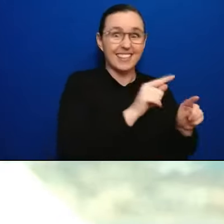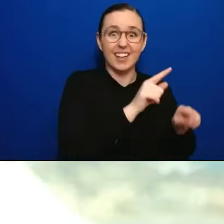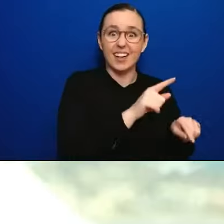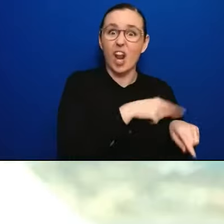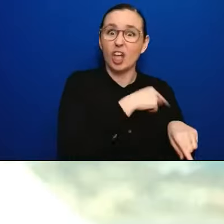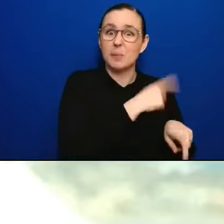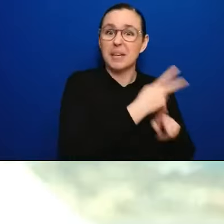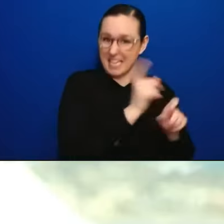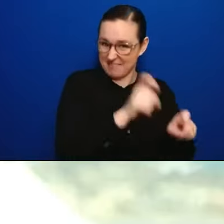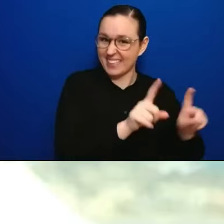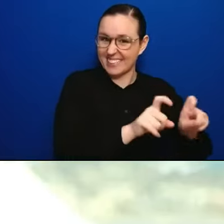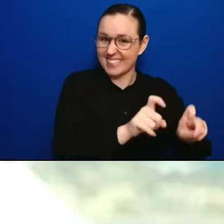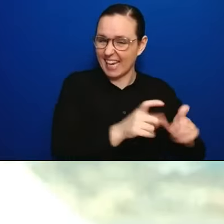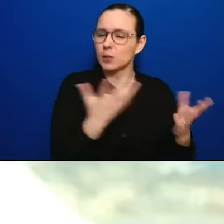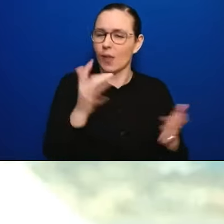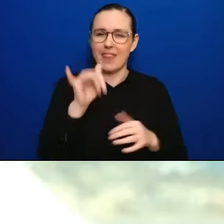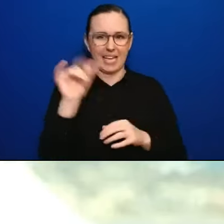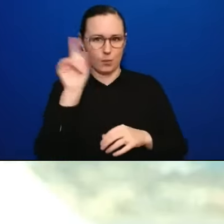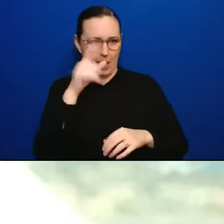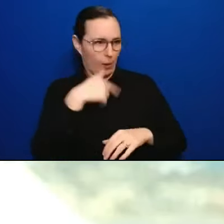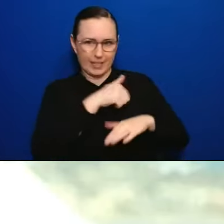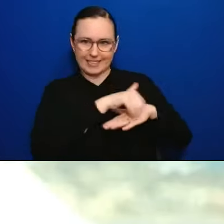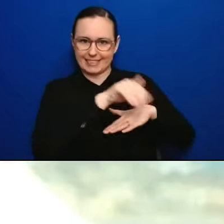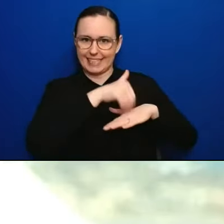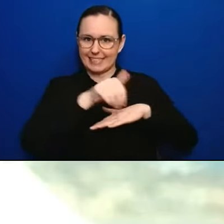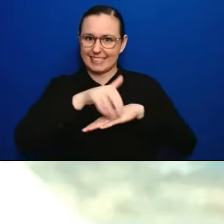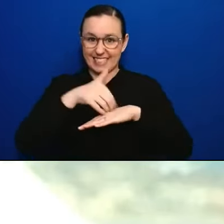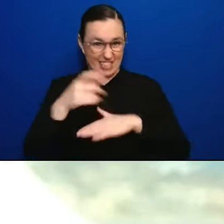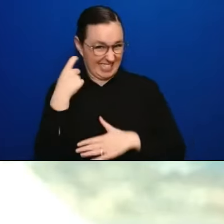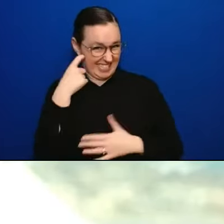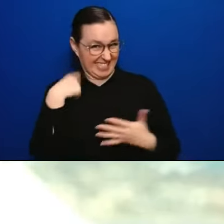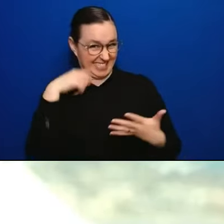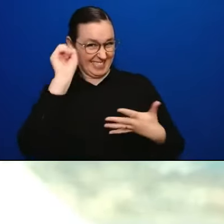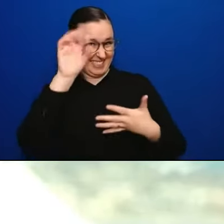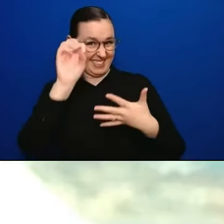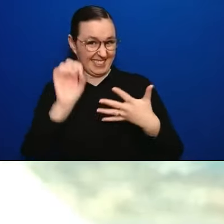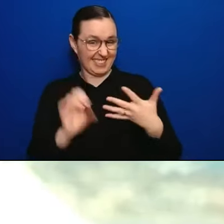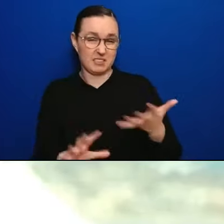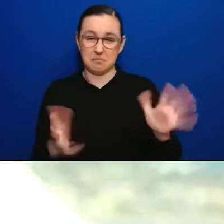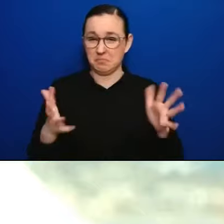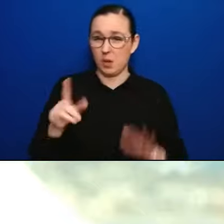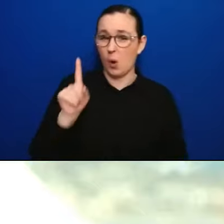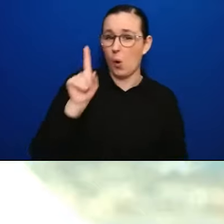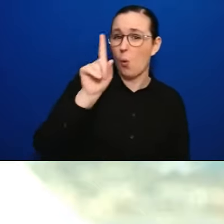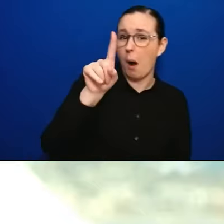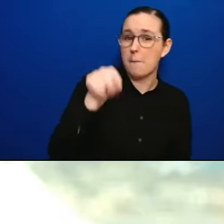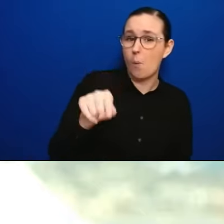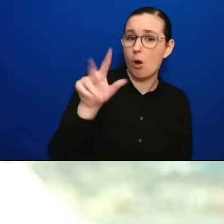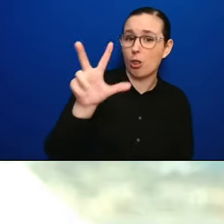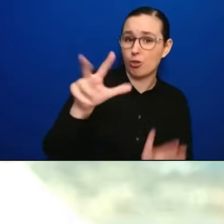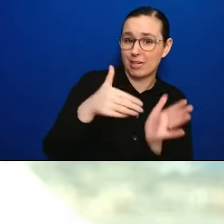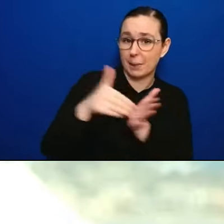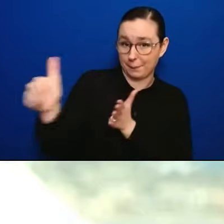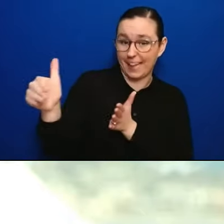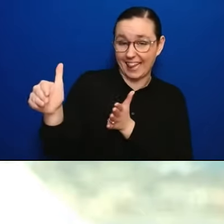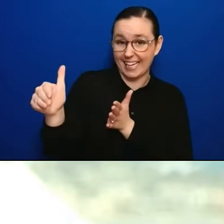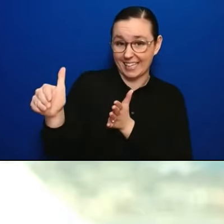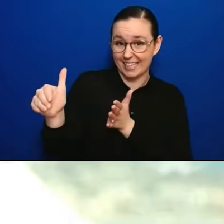visitors in long-term care. So that utilization, as you can tell by the numbers being